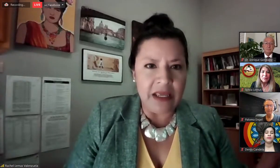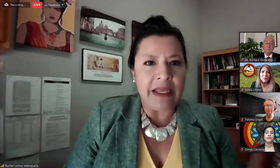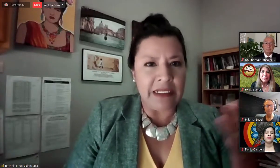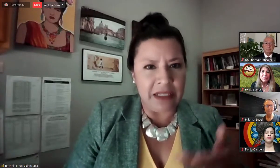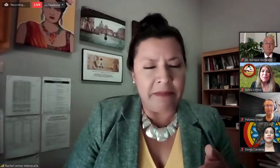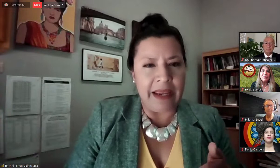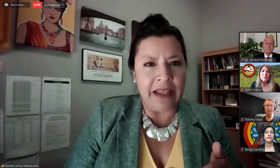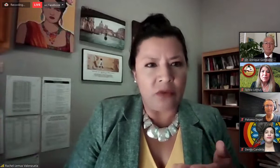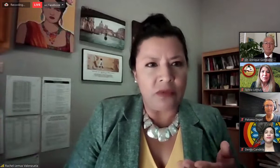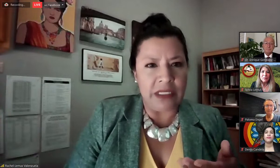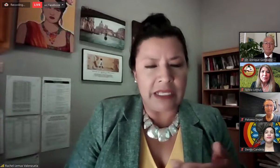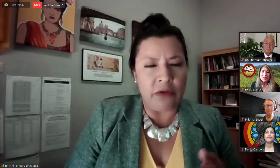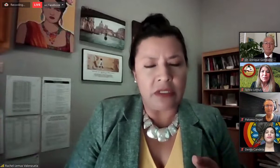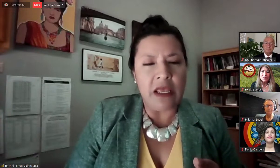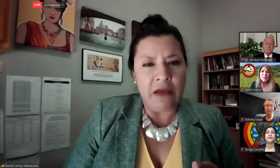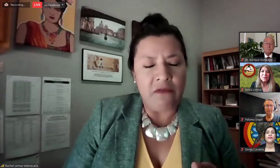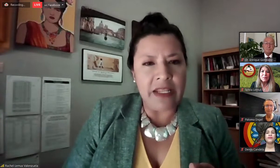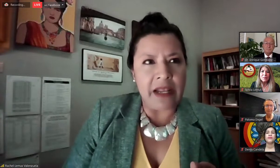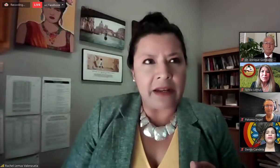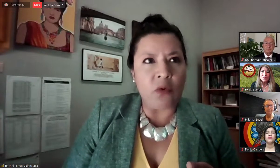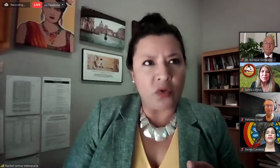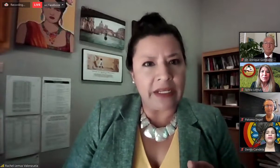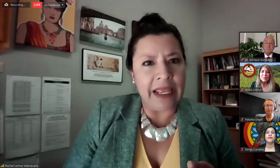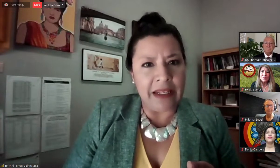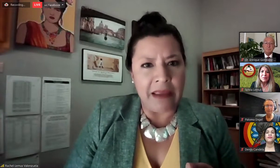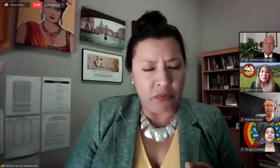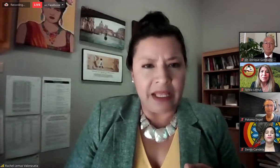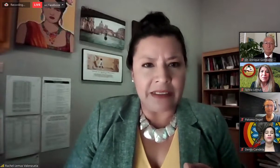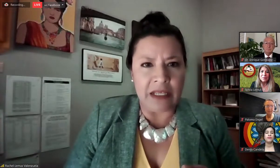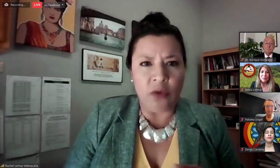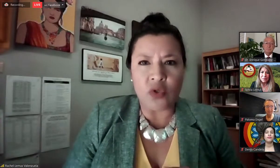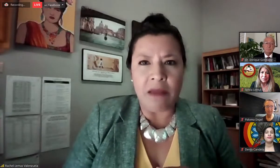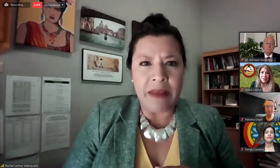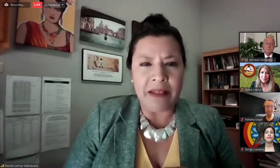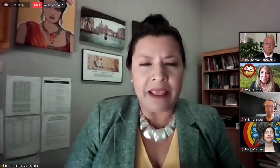that it's important to you, and then maybe they do a model that requires to do what